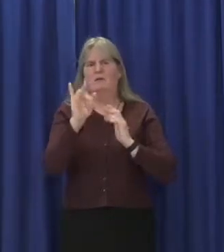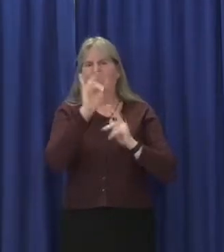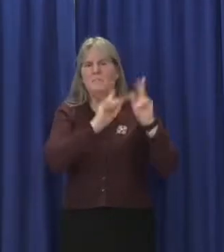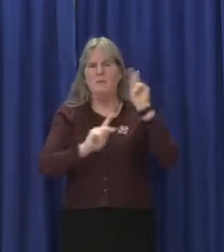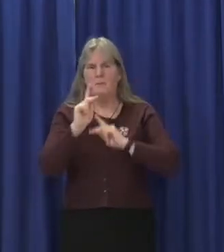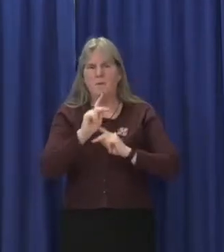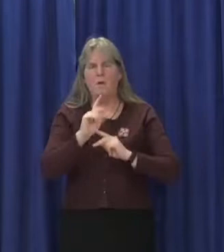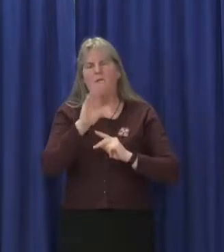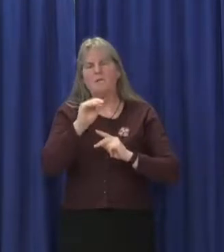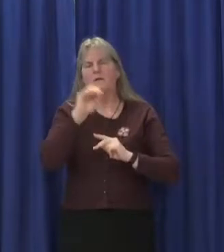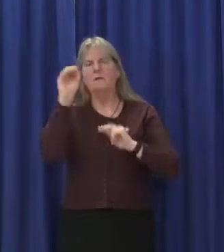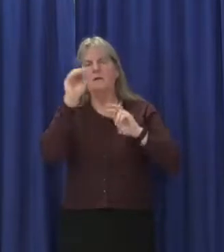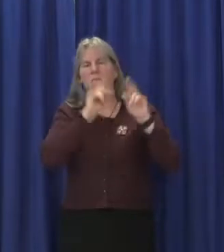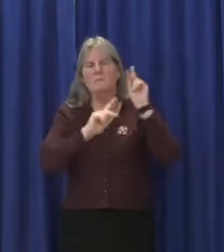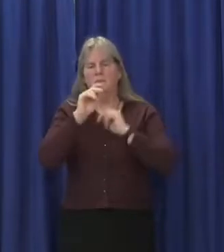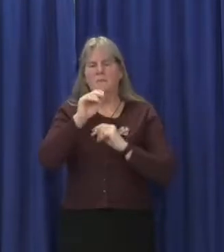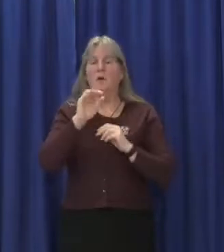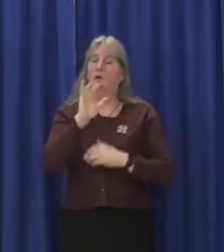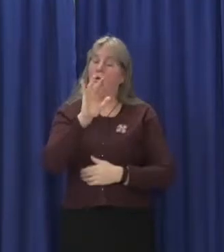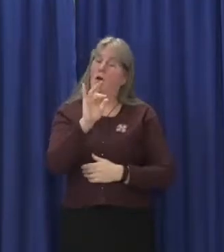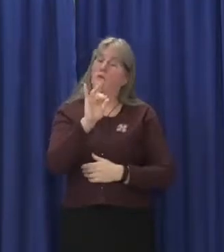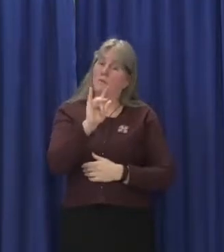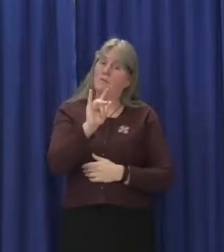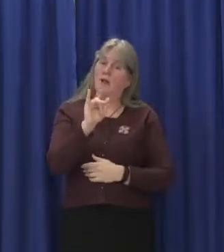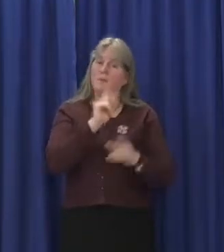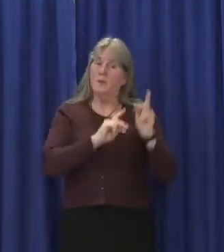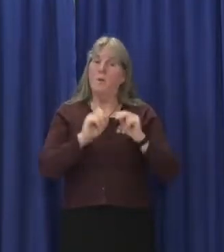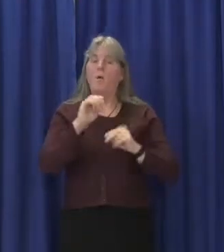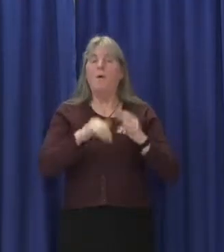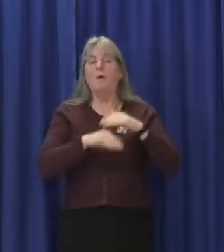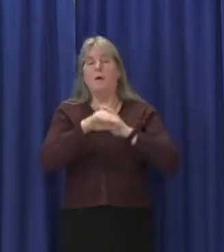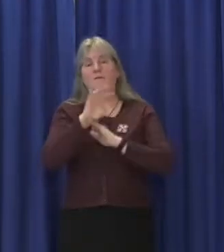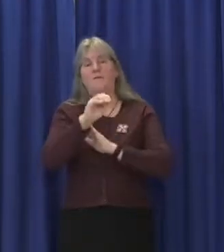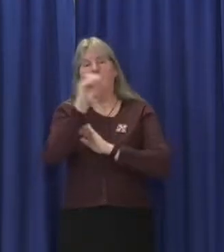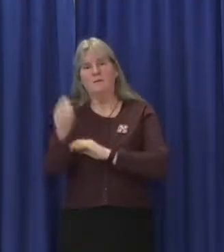50 percent of venue capacity. Whichever is less.